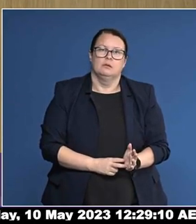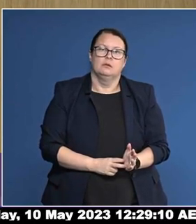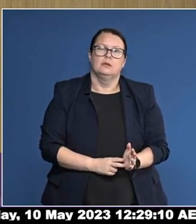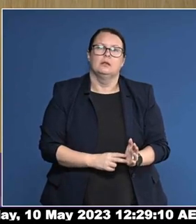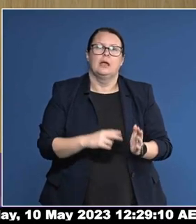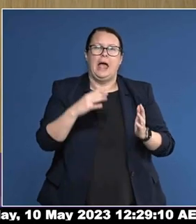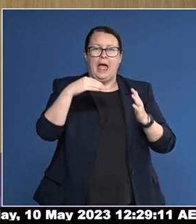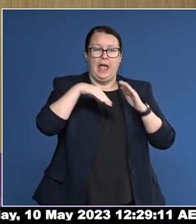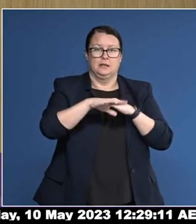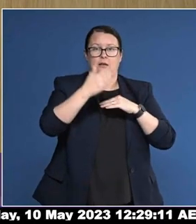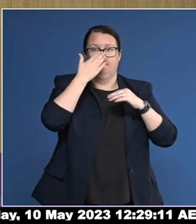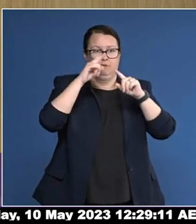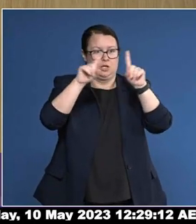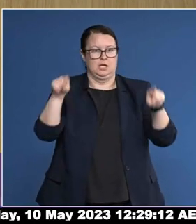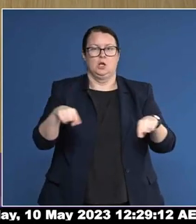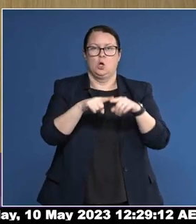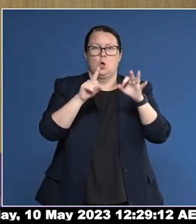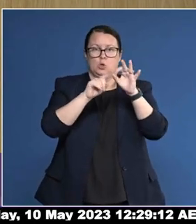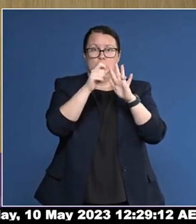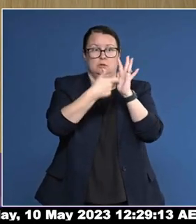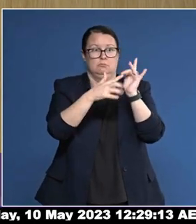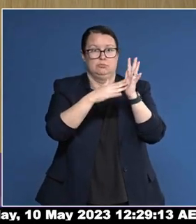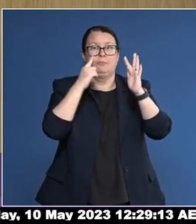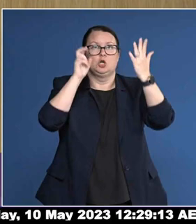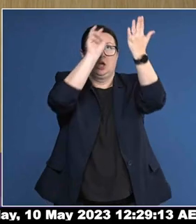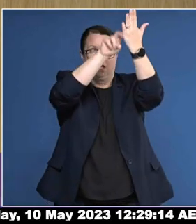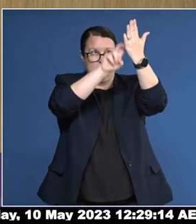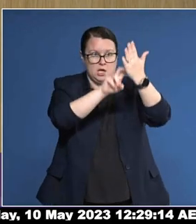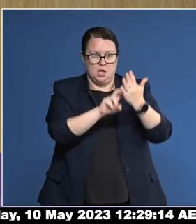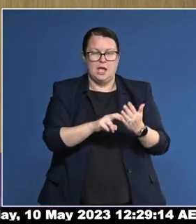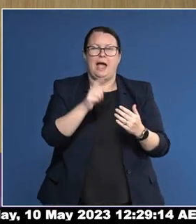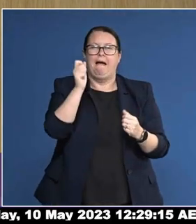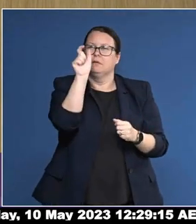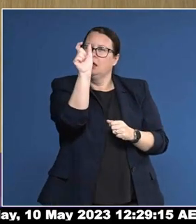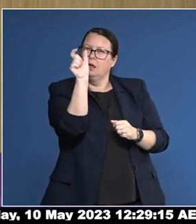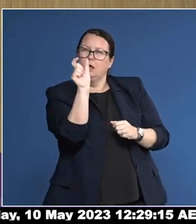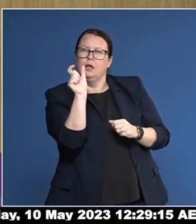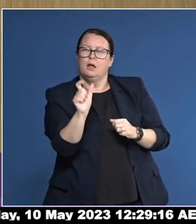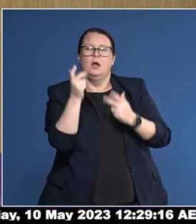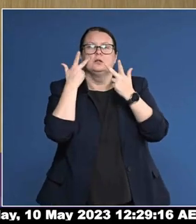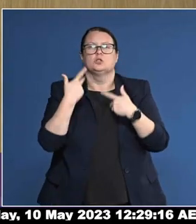front page, so you can very quickly identify what those occurrences are about. It might say ill treatment of child.